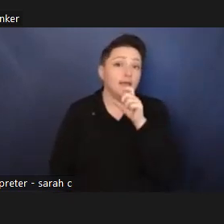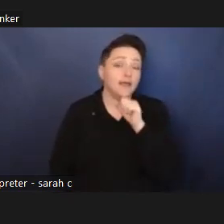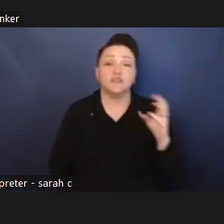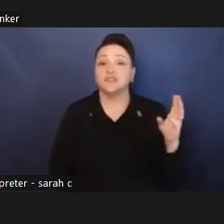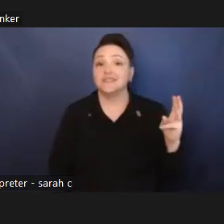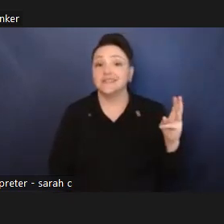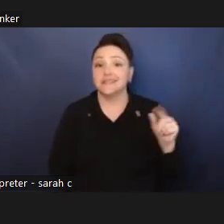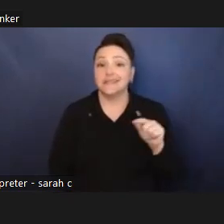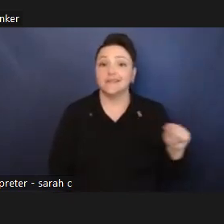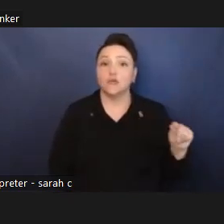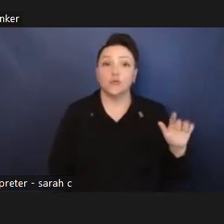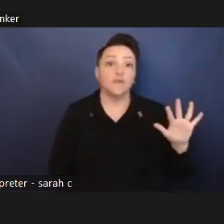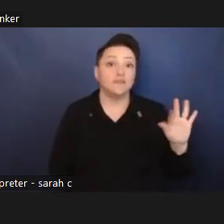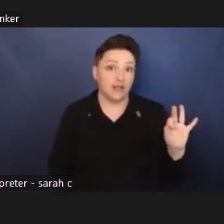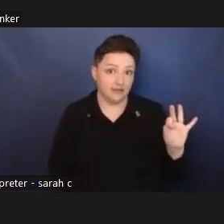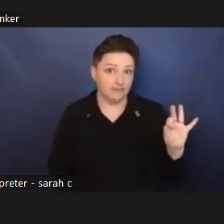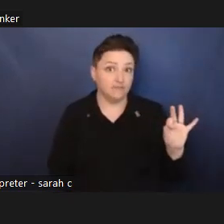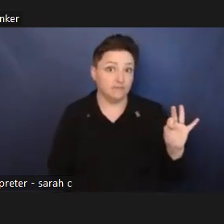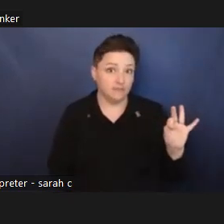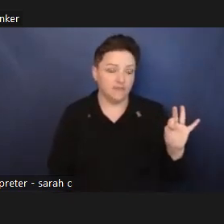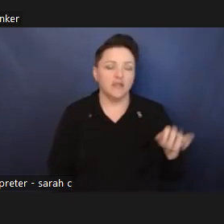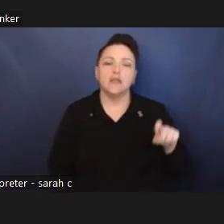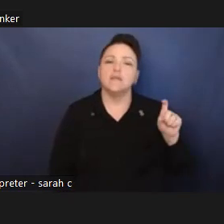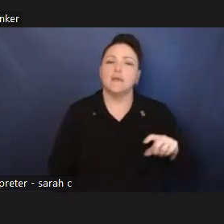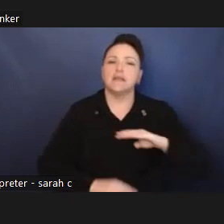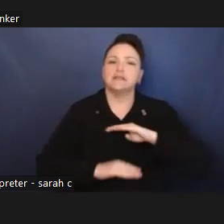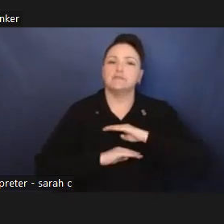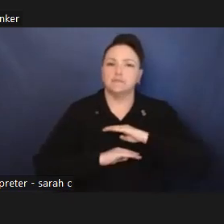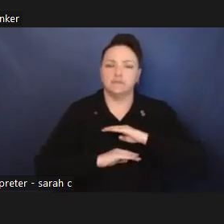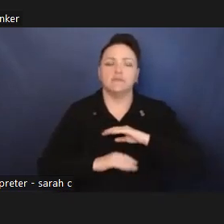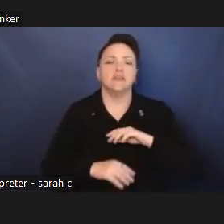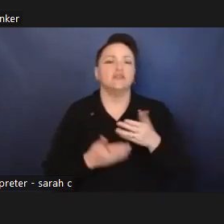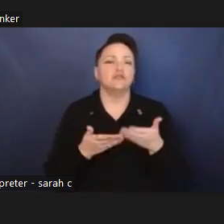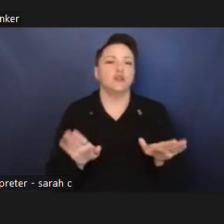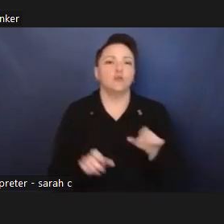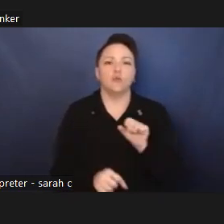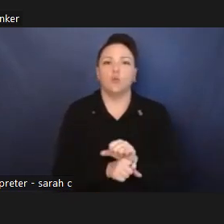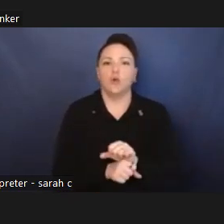59 has to meet a general work requirements if they are not exempt but those are different